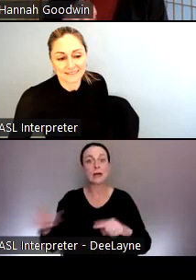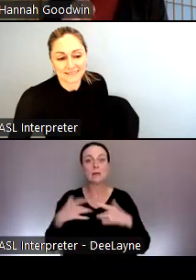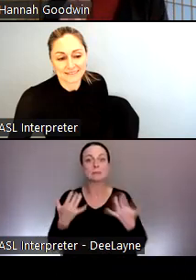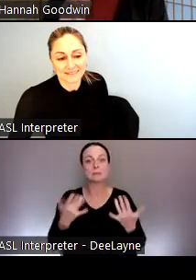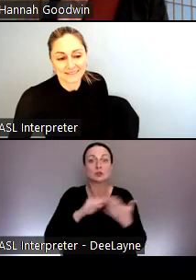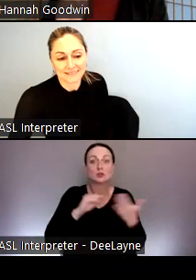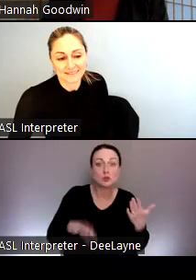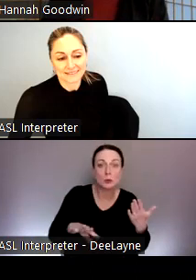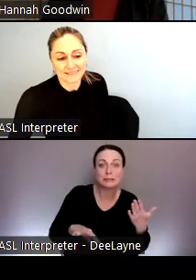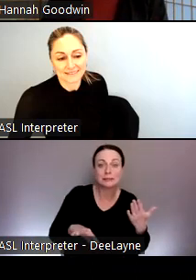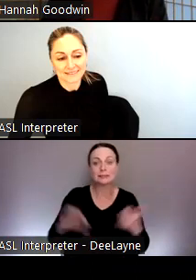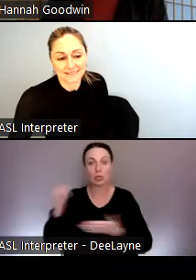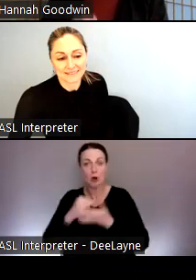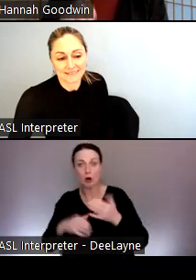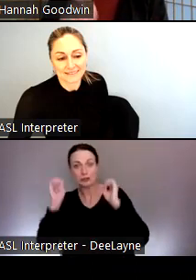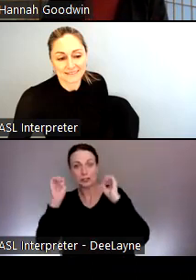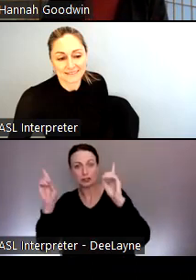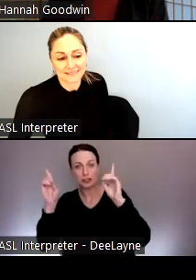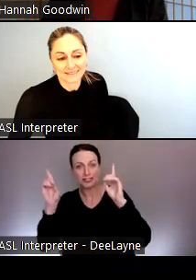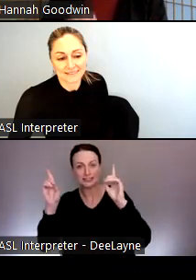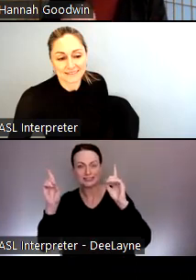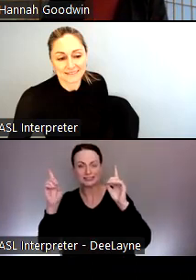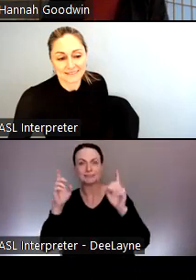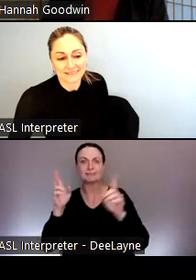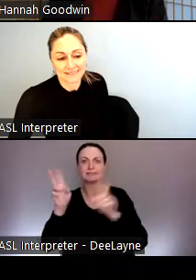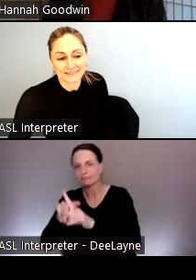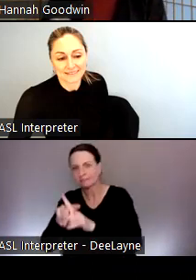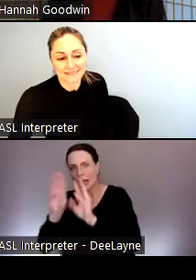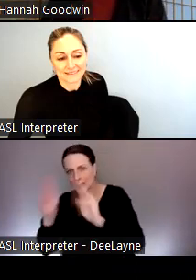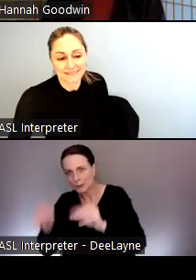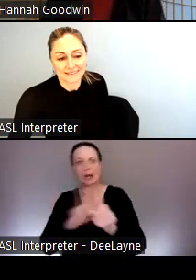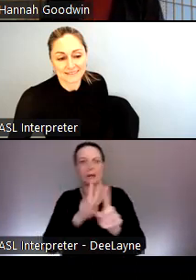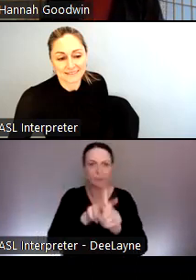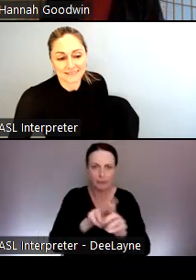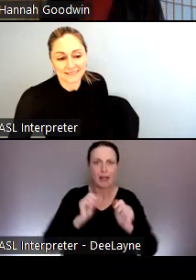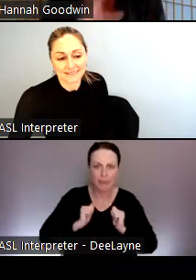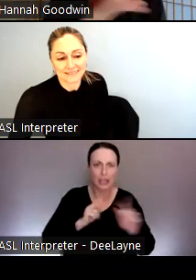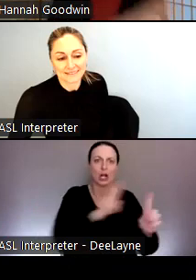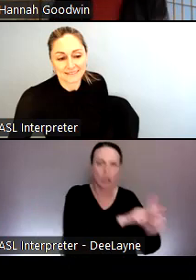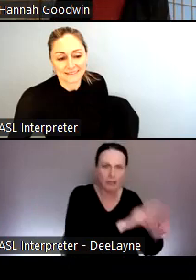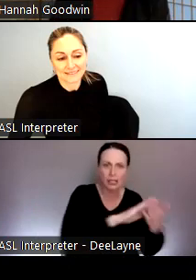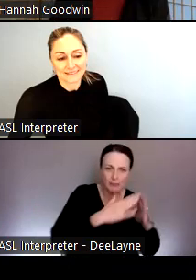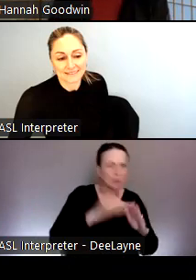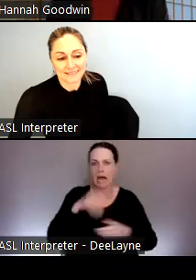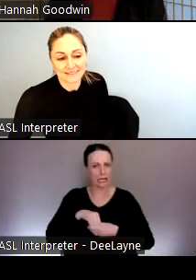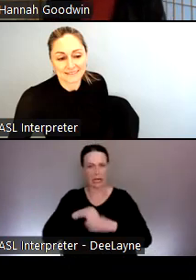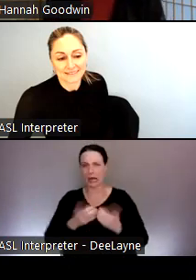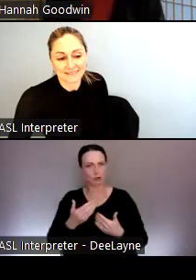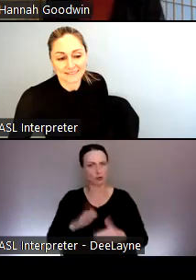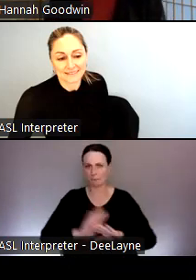in arts education, in museums, in theaters, in the community versus in the classroom, in a school.